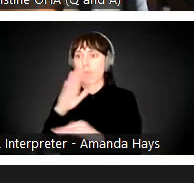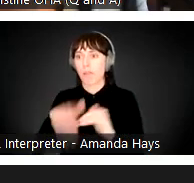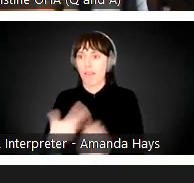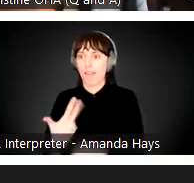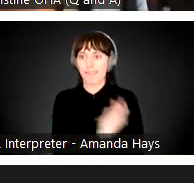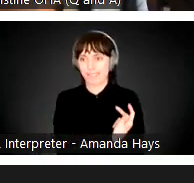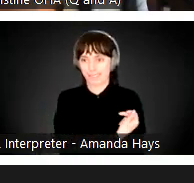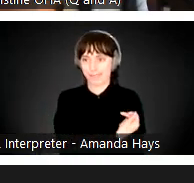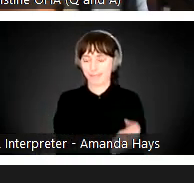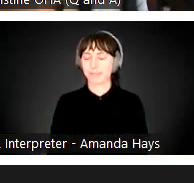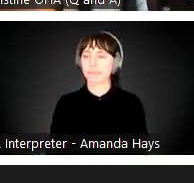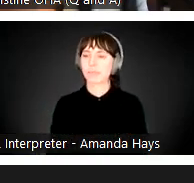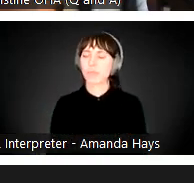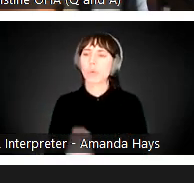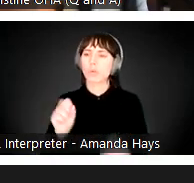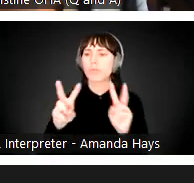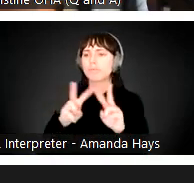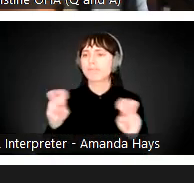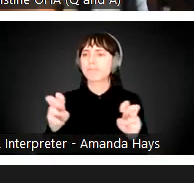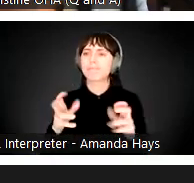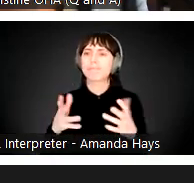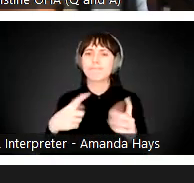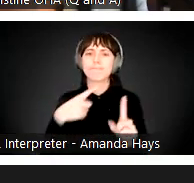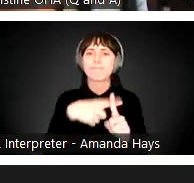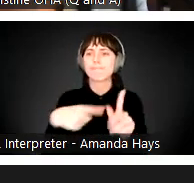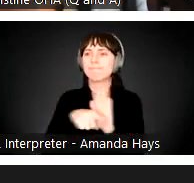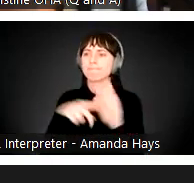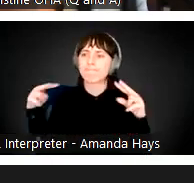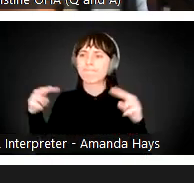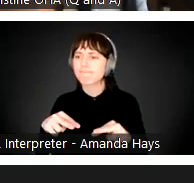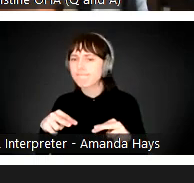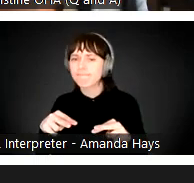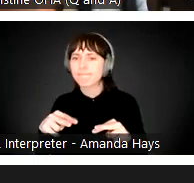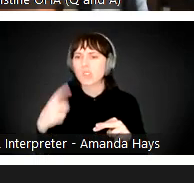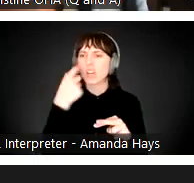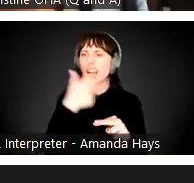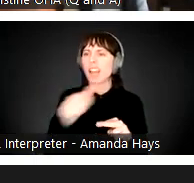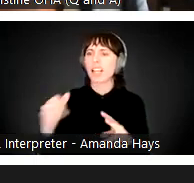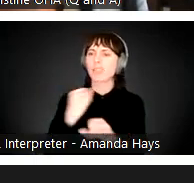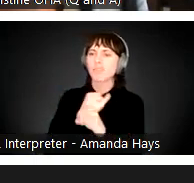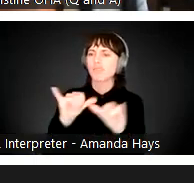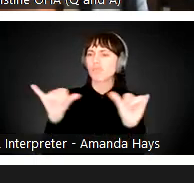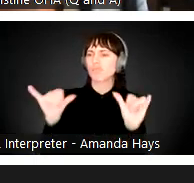think- thinking about the risk-benefit for any immunologic trigger, I think, is really important if you're not at a good